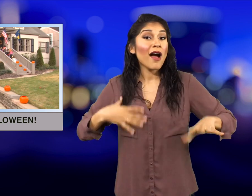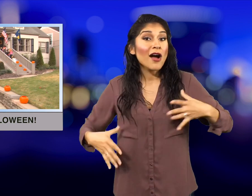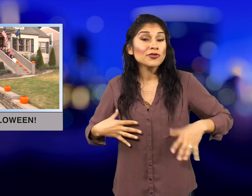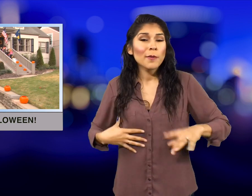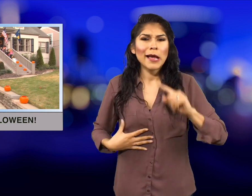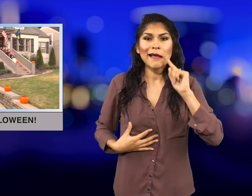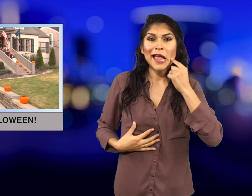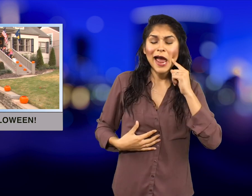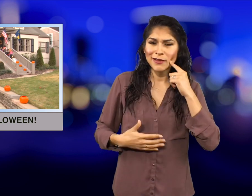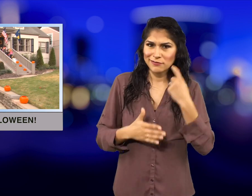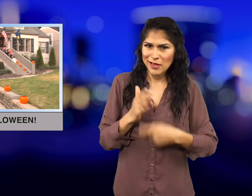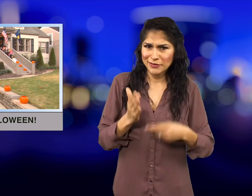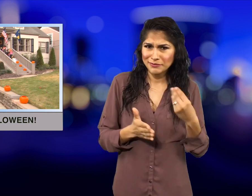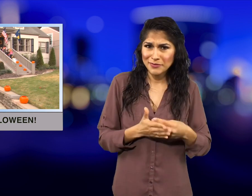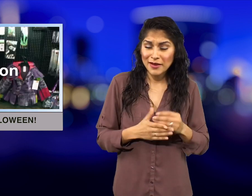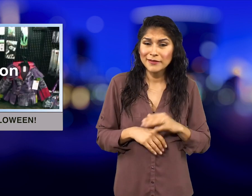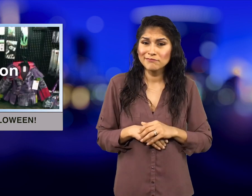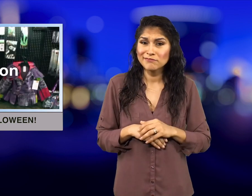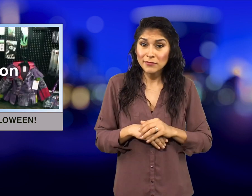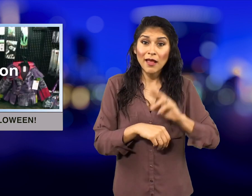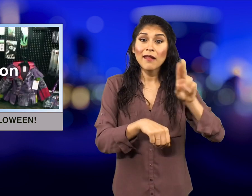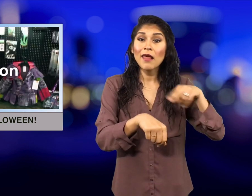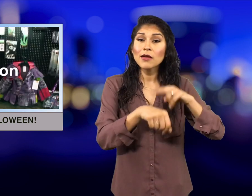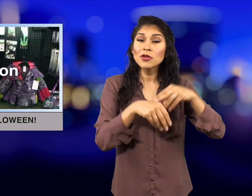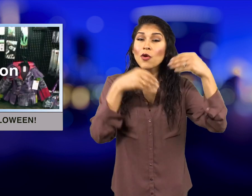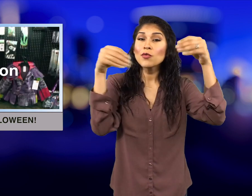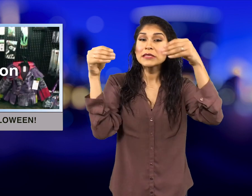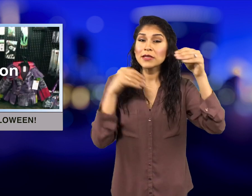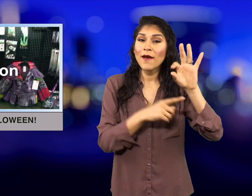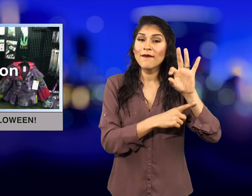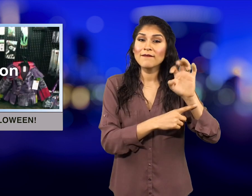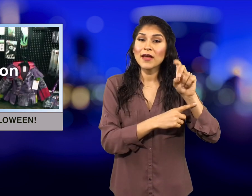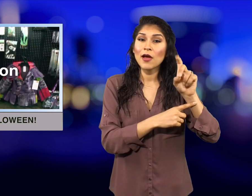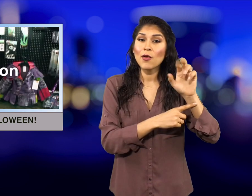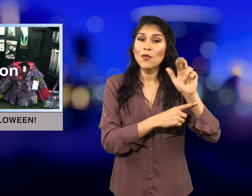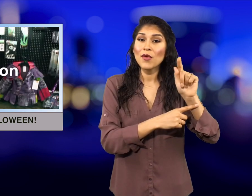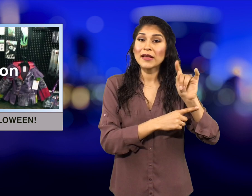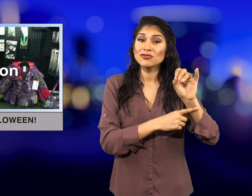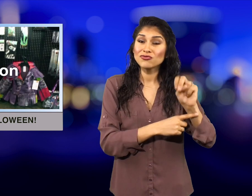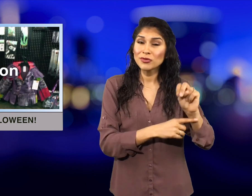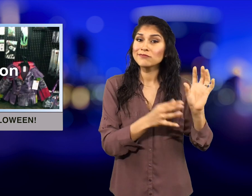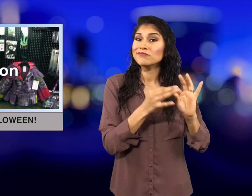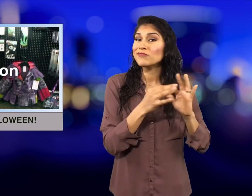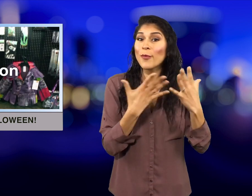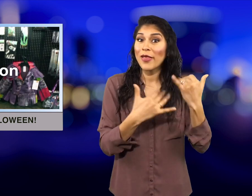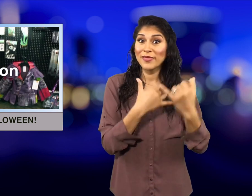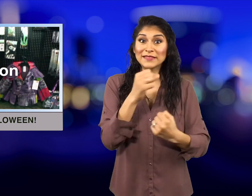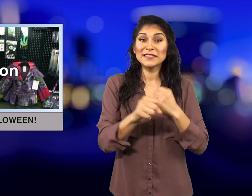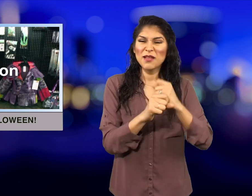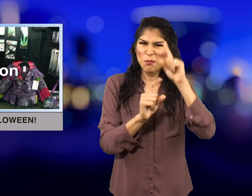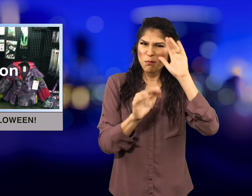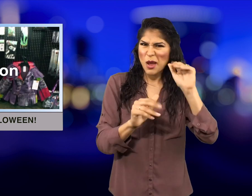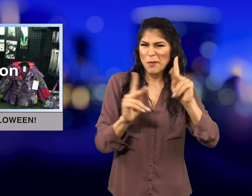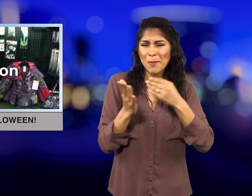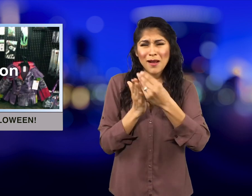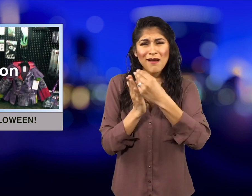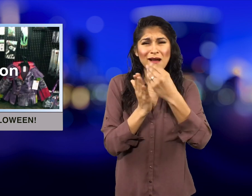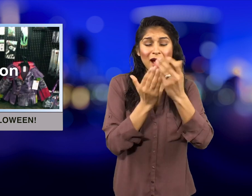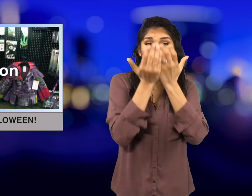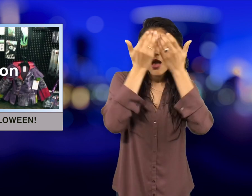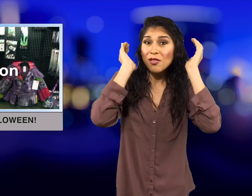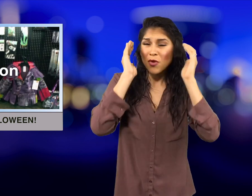Speaking of costumes and candy, the National Retail Federation says that Halloween spending